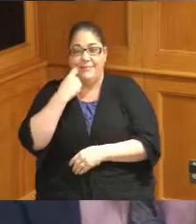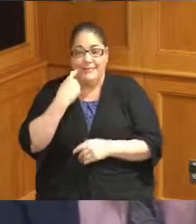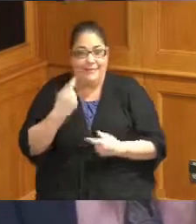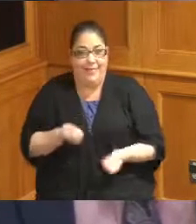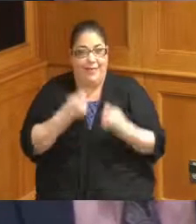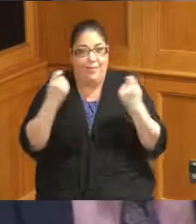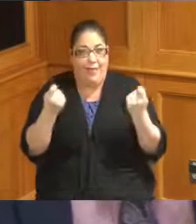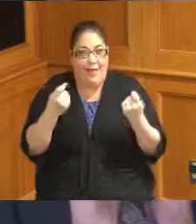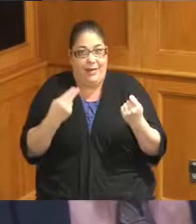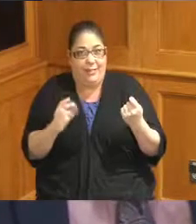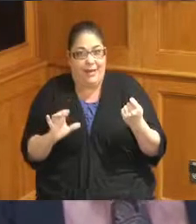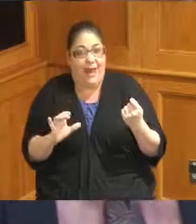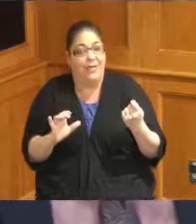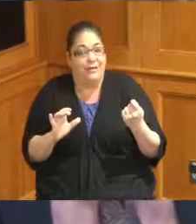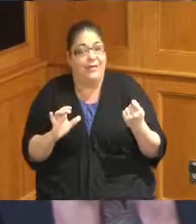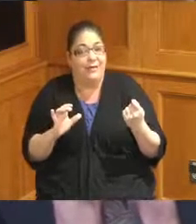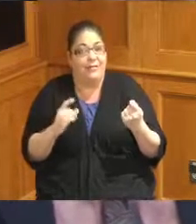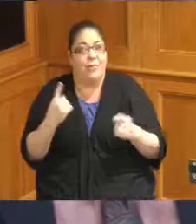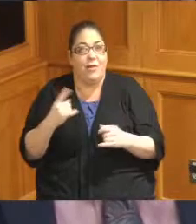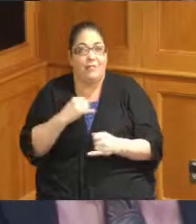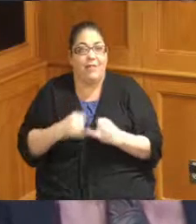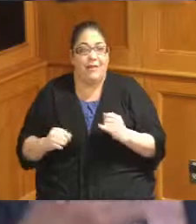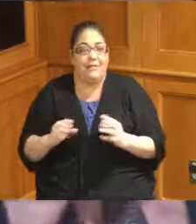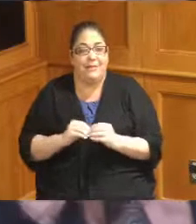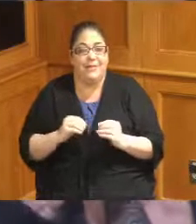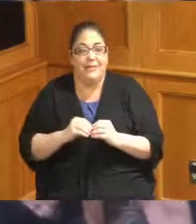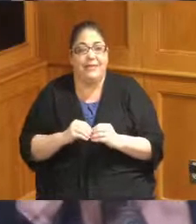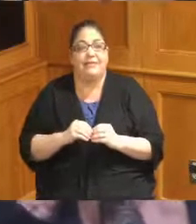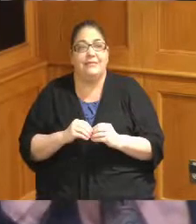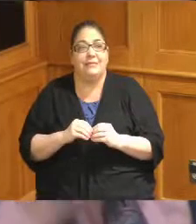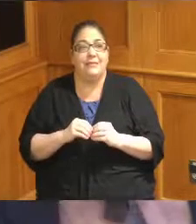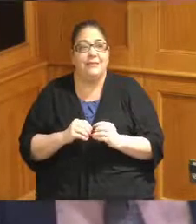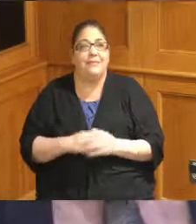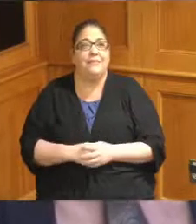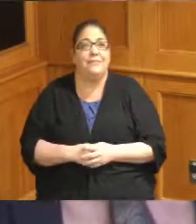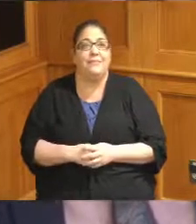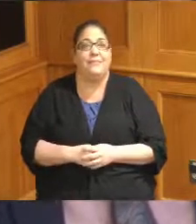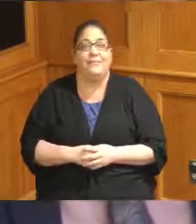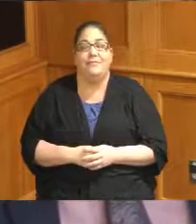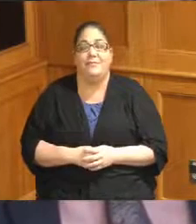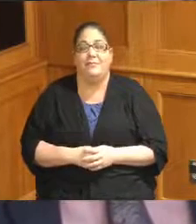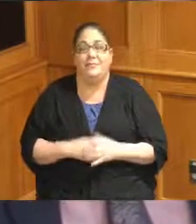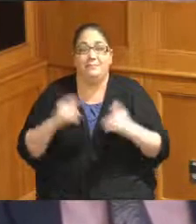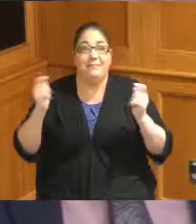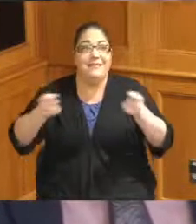where we did that at our one of our last meetings so we've you know been celebrating women's History